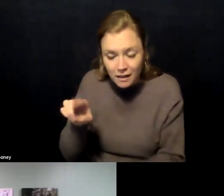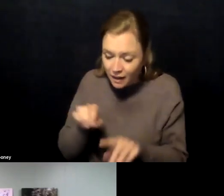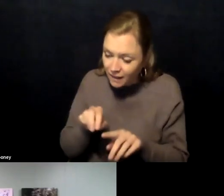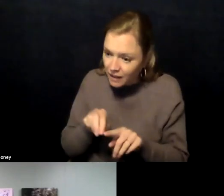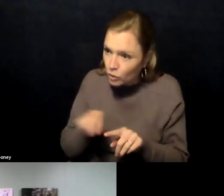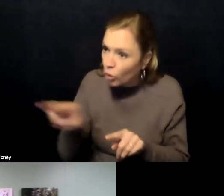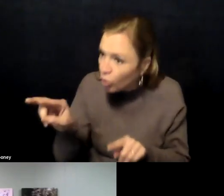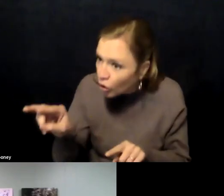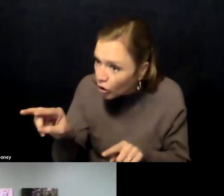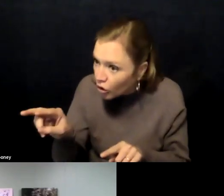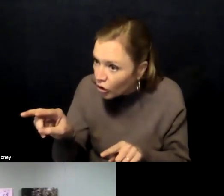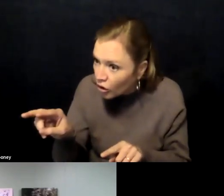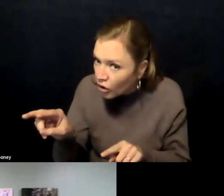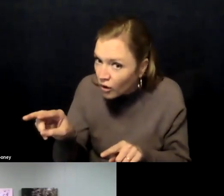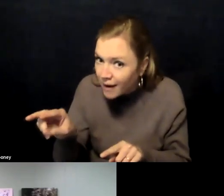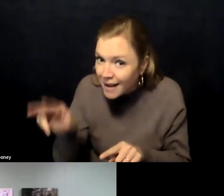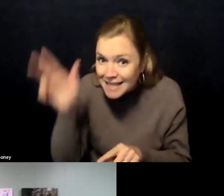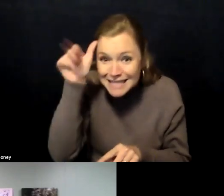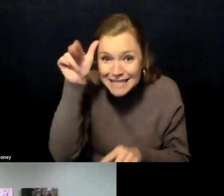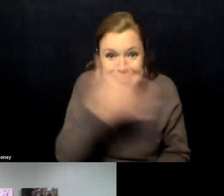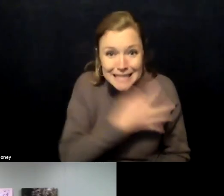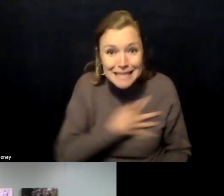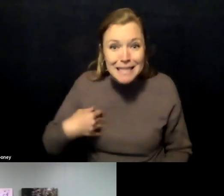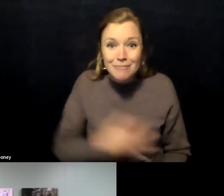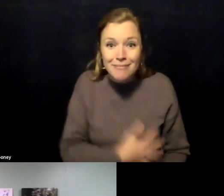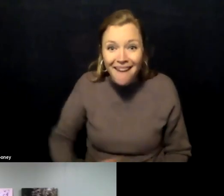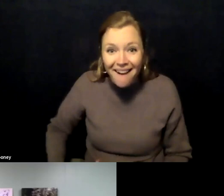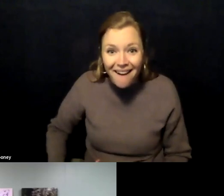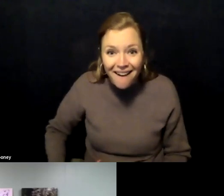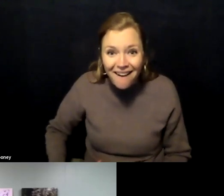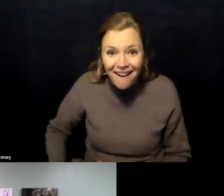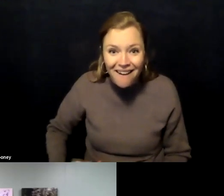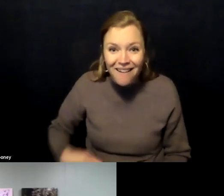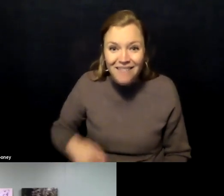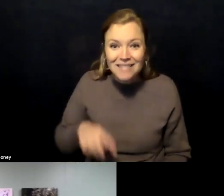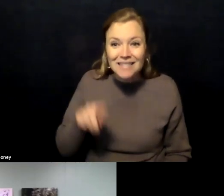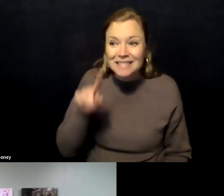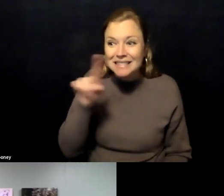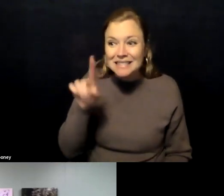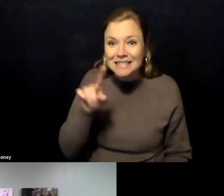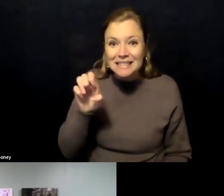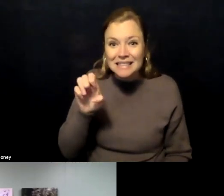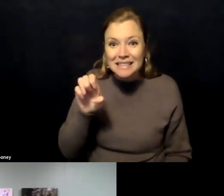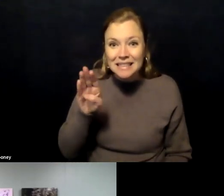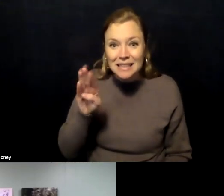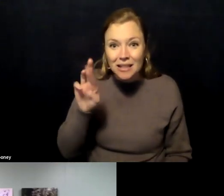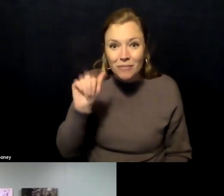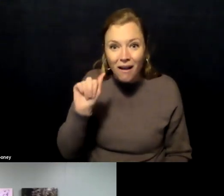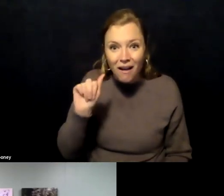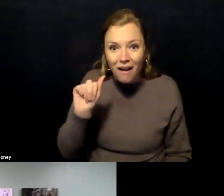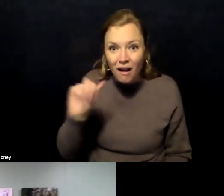watching you, it's just you you feel this connection! And a lot of times, you know,